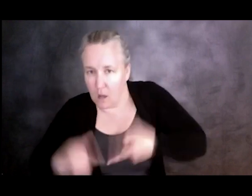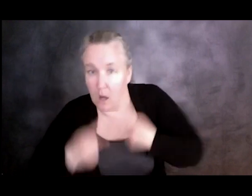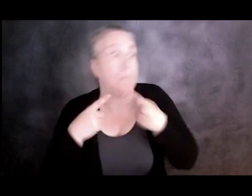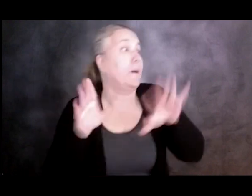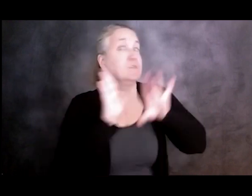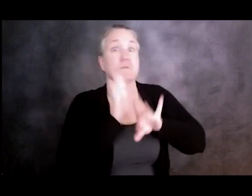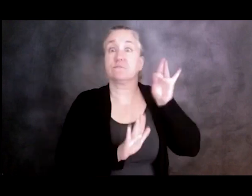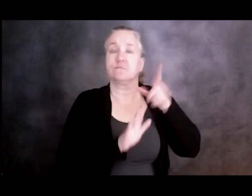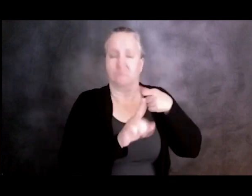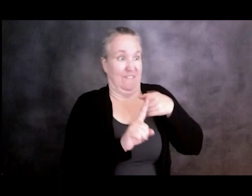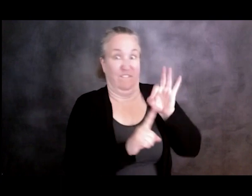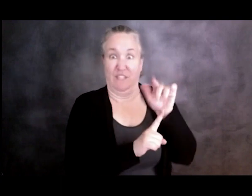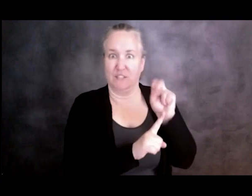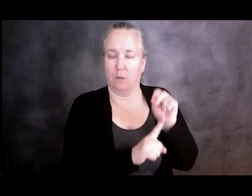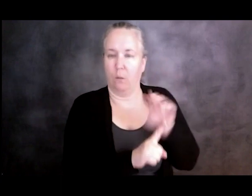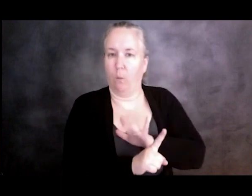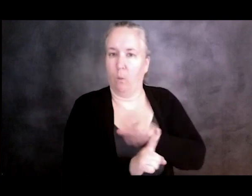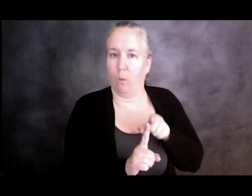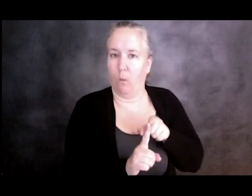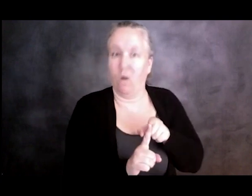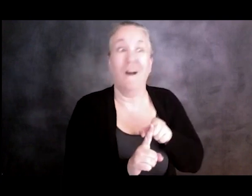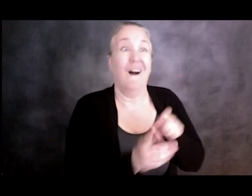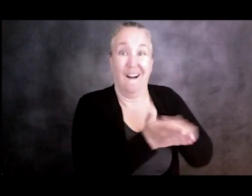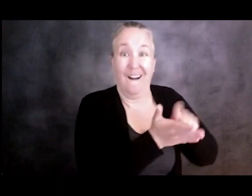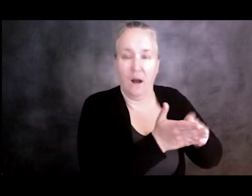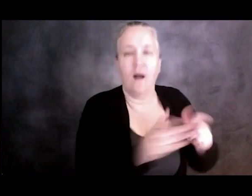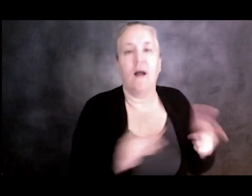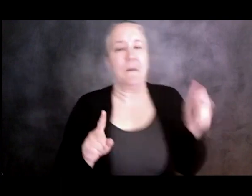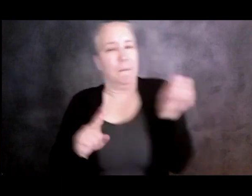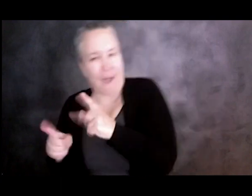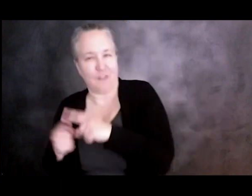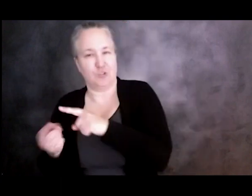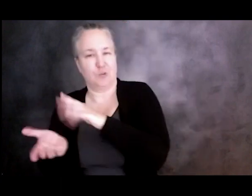And then that allowed me then to go back to academic writing. So I wrote a second academic book called Nothing Ever Dies.